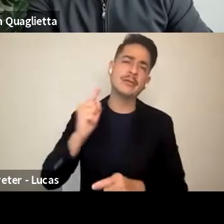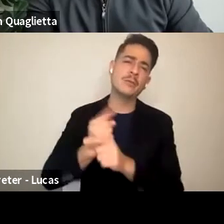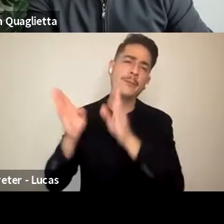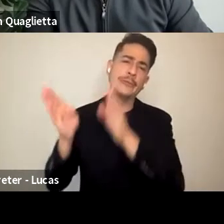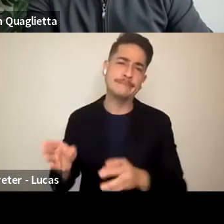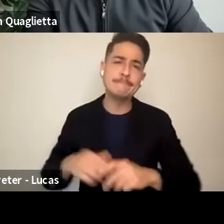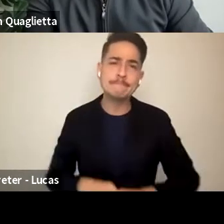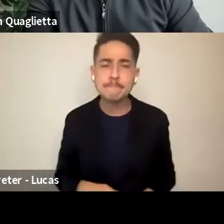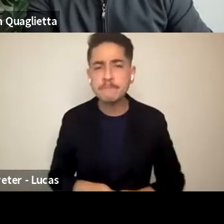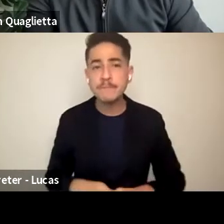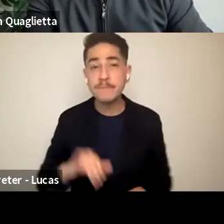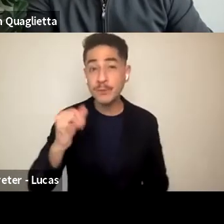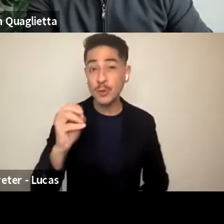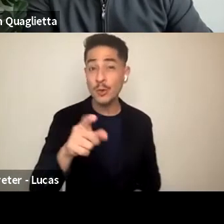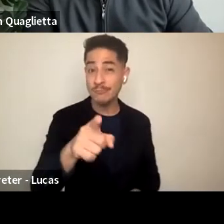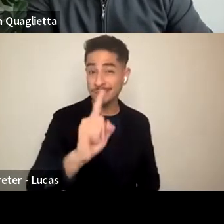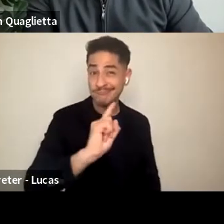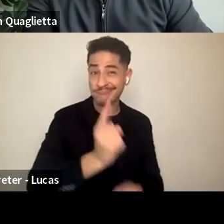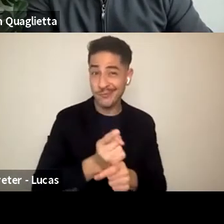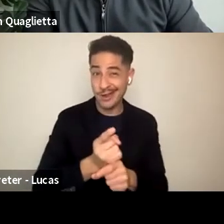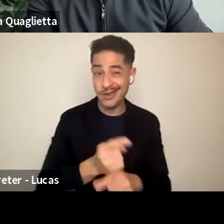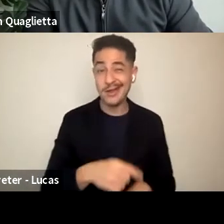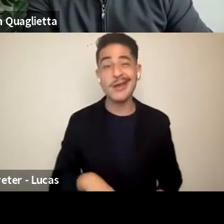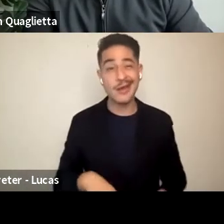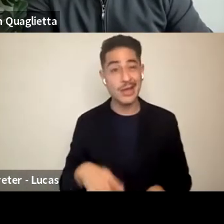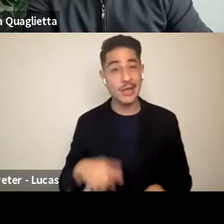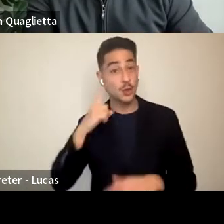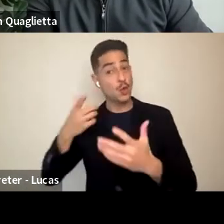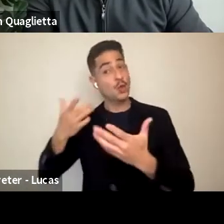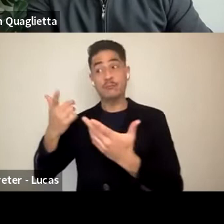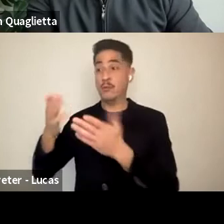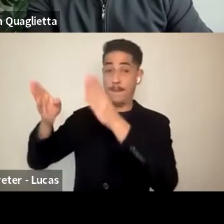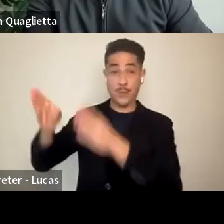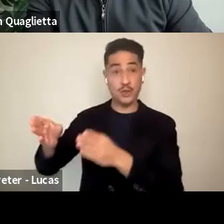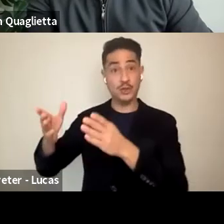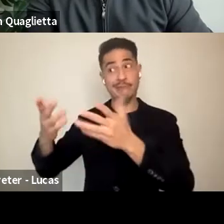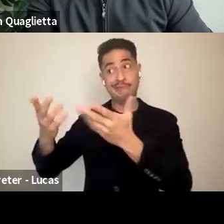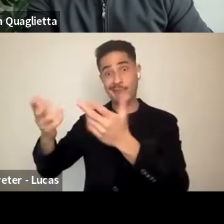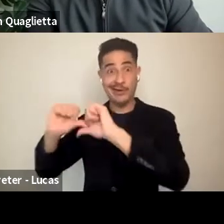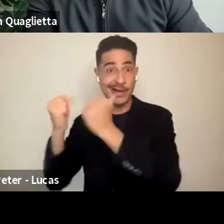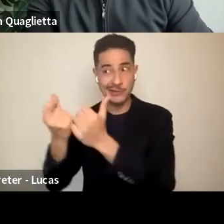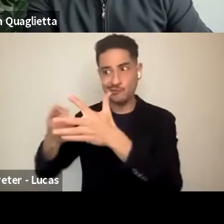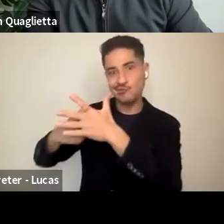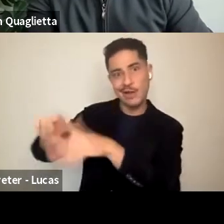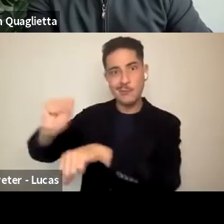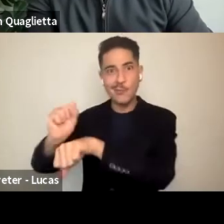The barrier to entry is very low to get into SEO, but to be good at it, the depth of this field is vast.